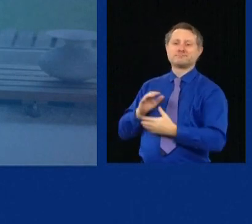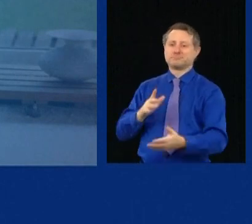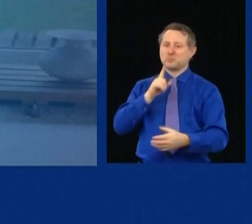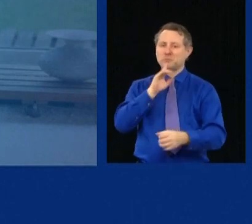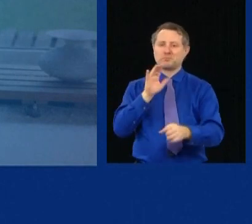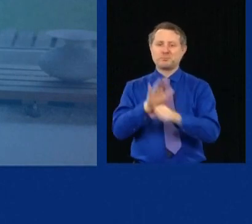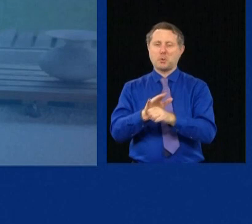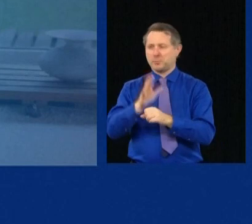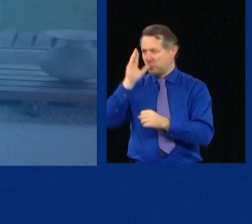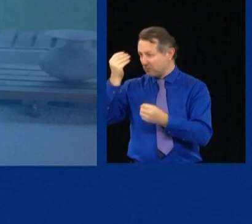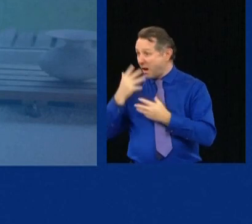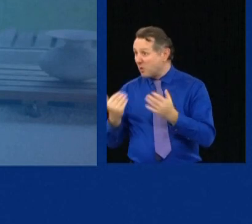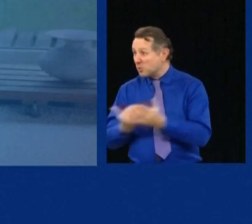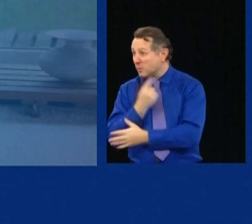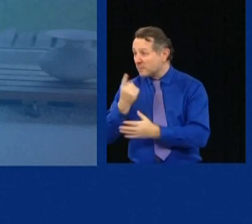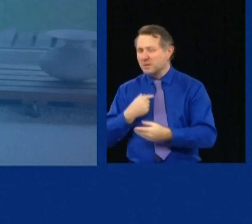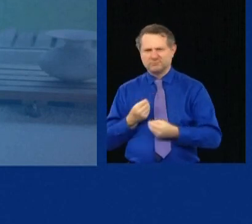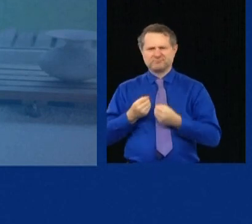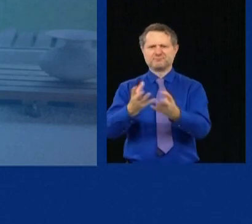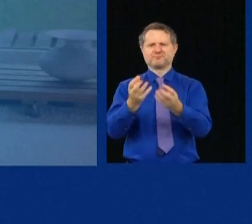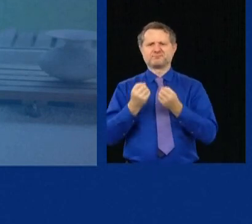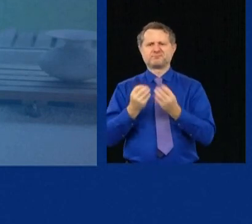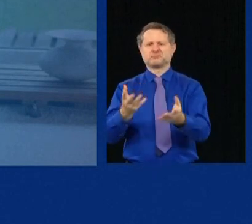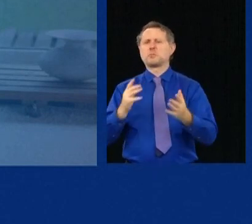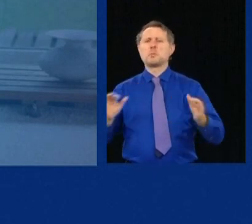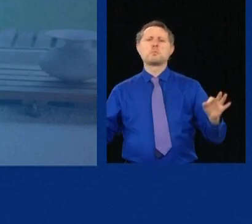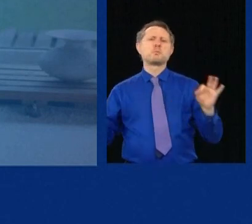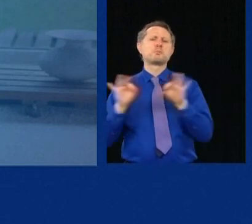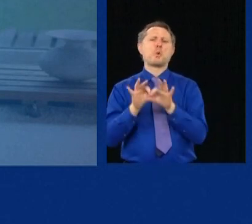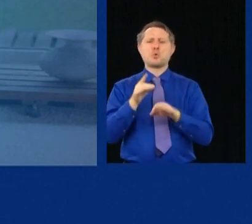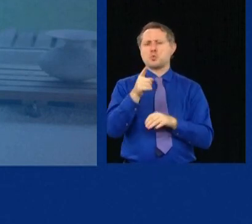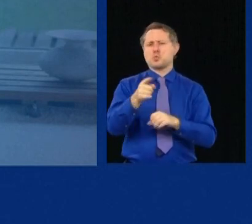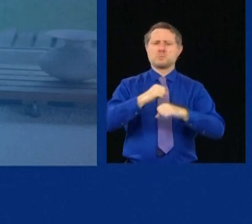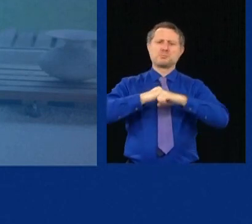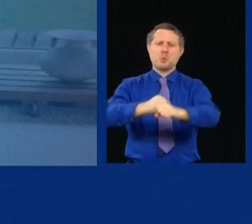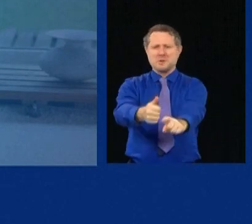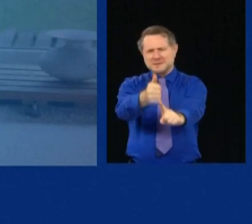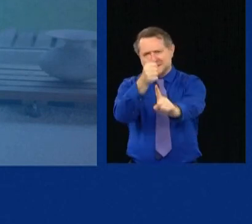AFFECTED. SO CAUTION TO EVERYONE AND WHATEVER I KNOW I WILL